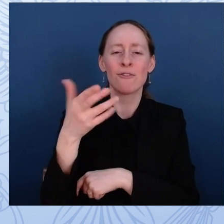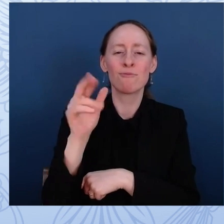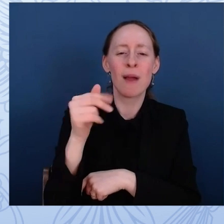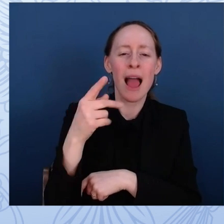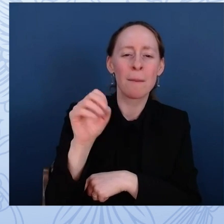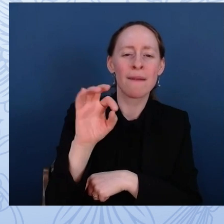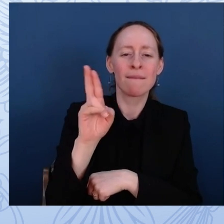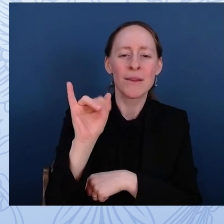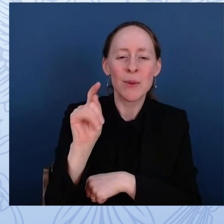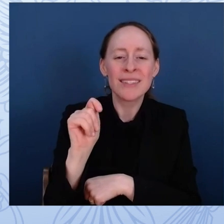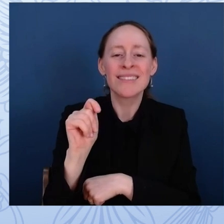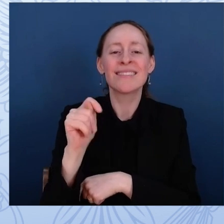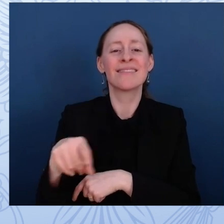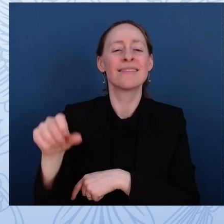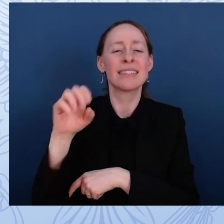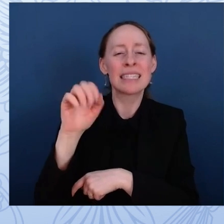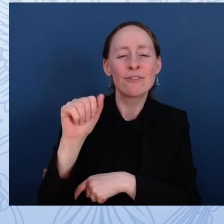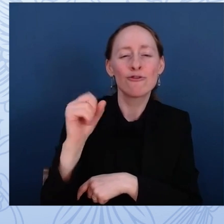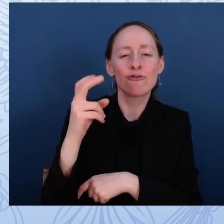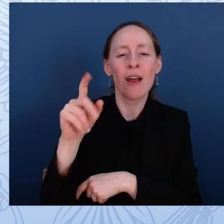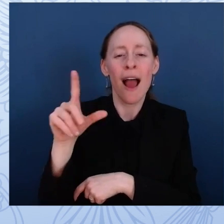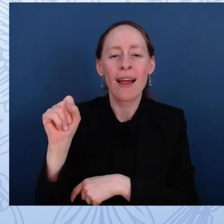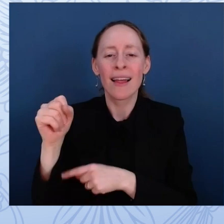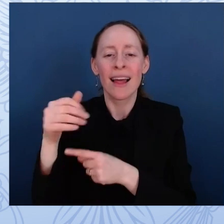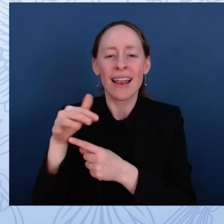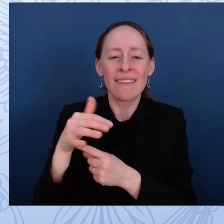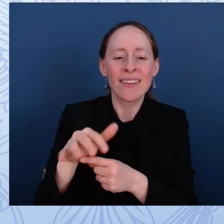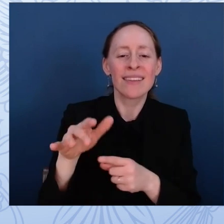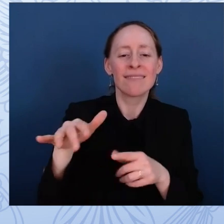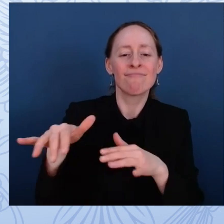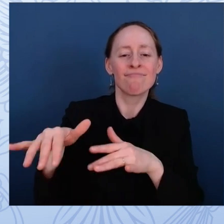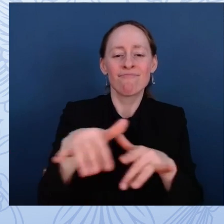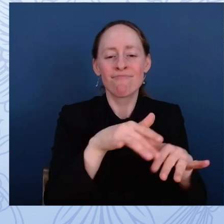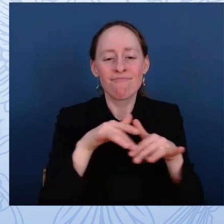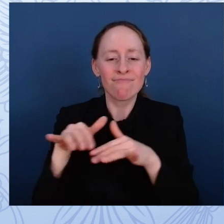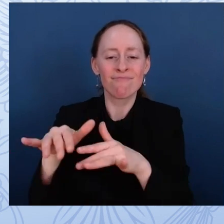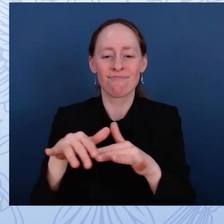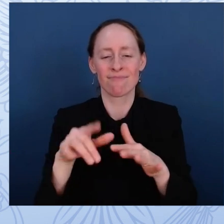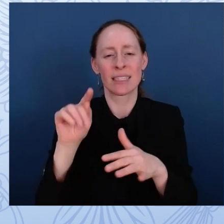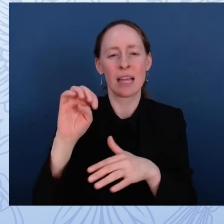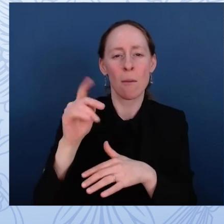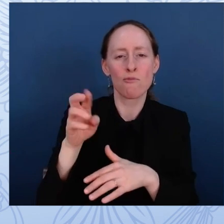Actually, our inspiration for this dish is the iconic American California roll,